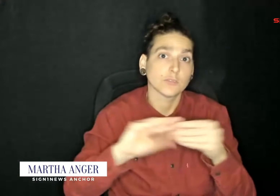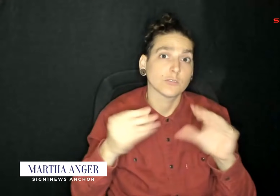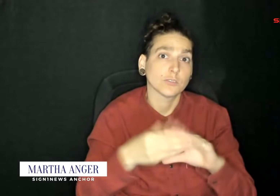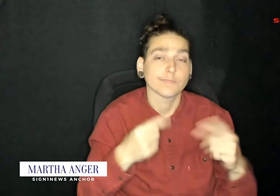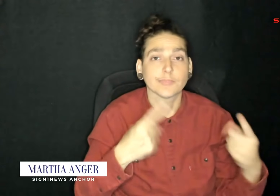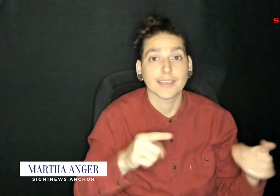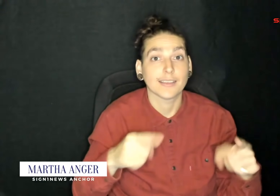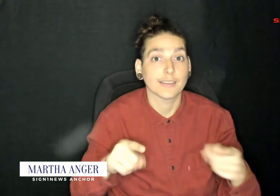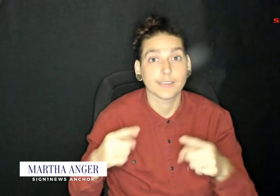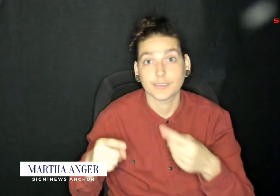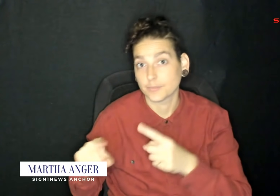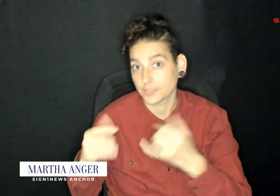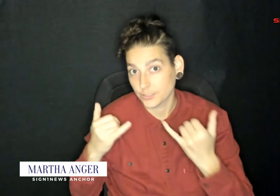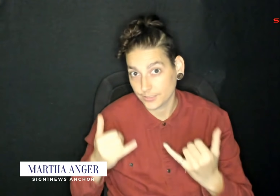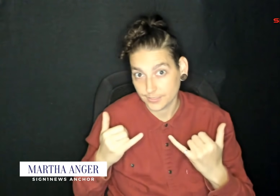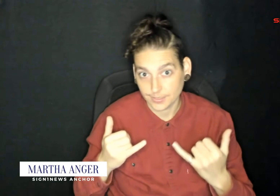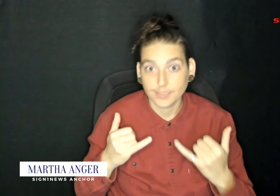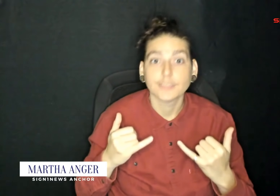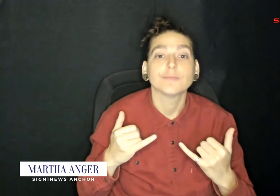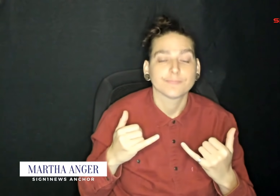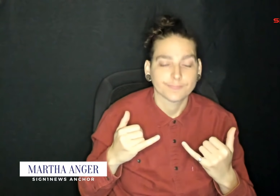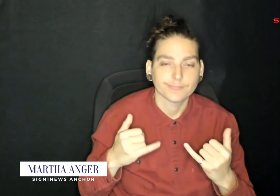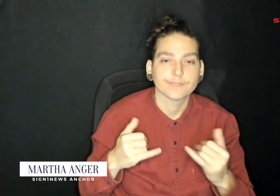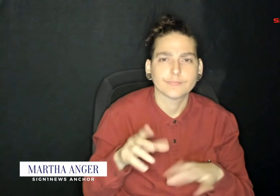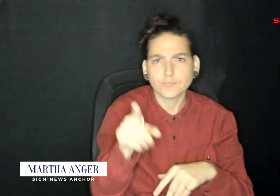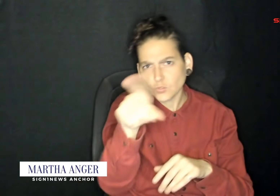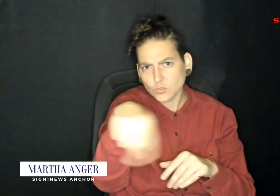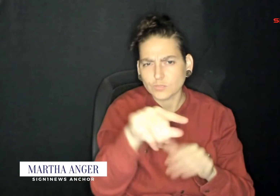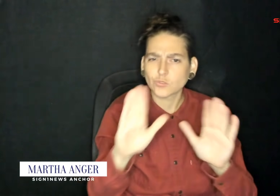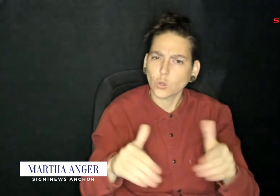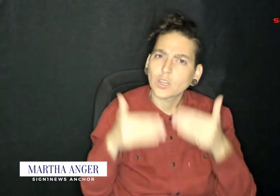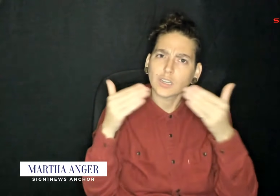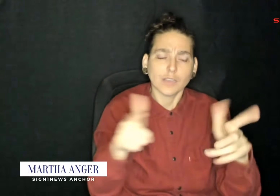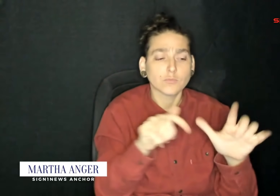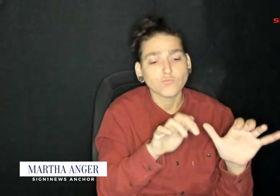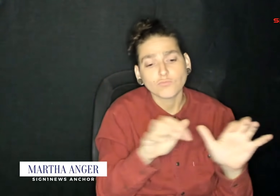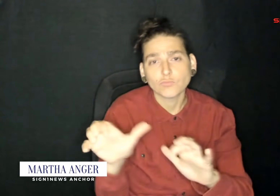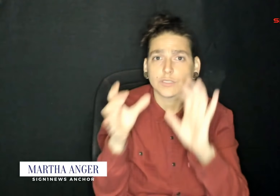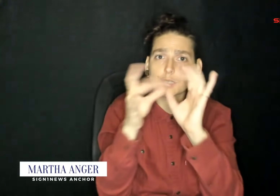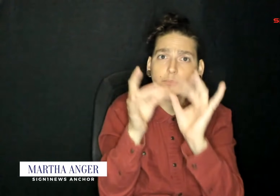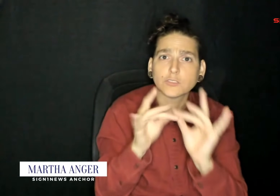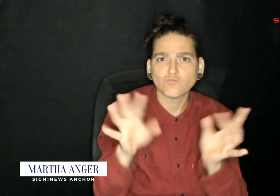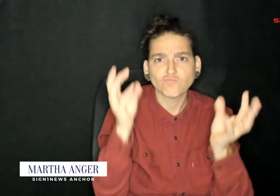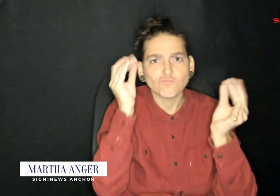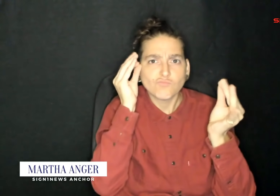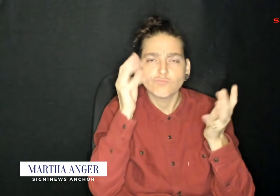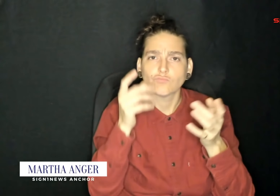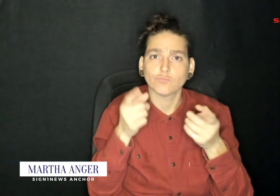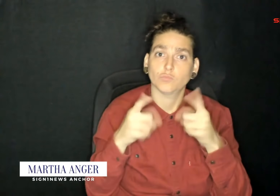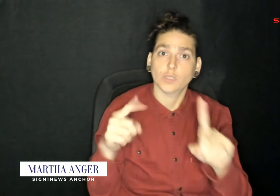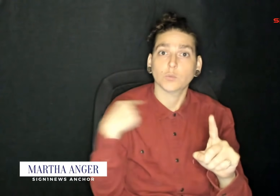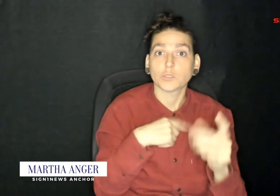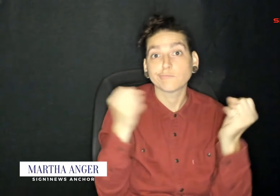stories making headlines today if you post an interesting comment during this update